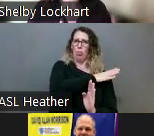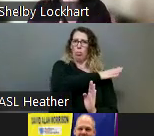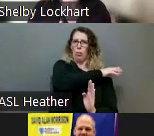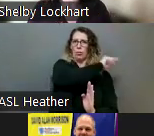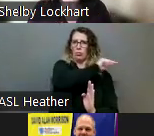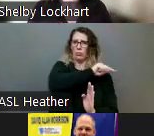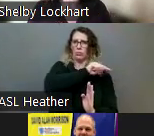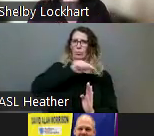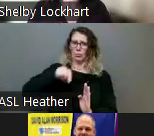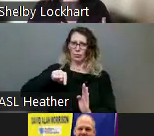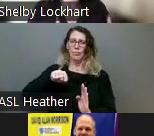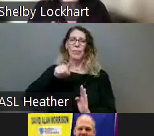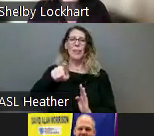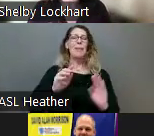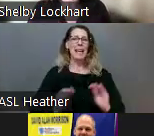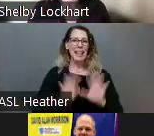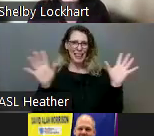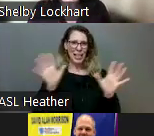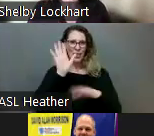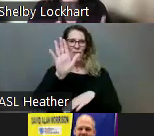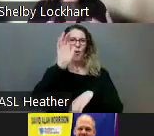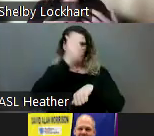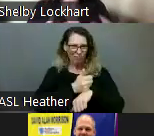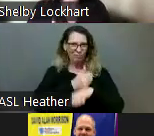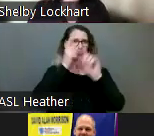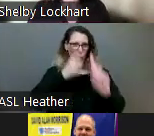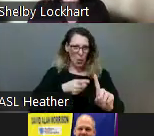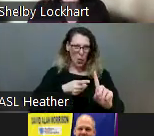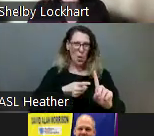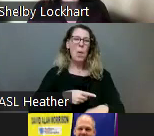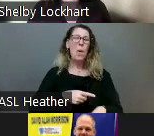about the goal you're setting and set your team up for success. Set your staff up for